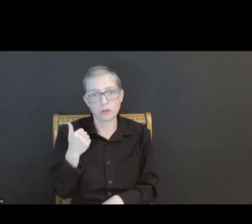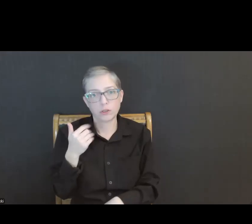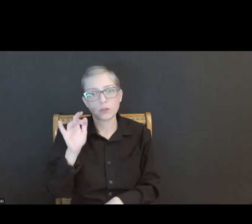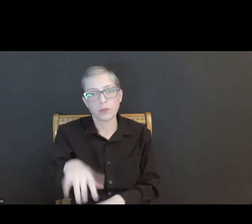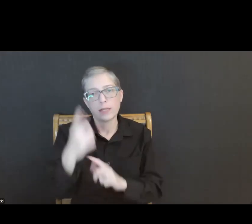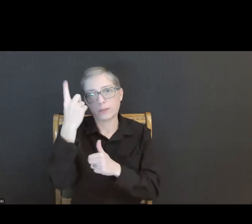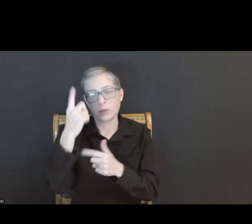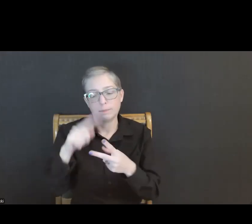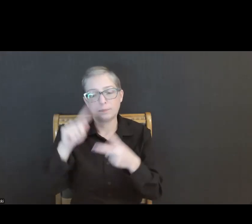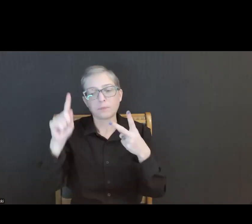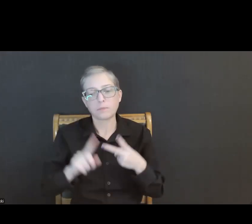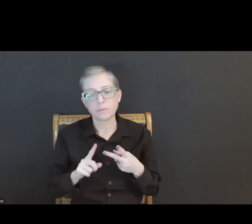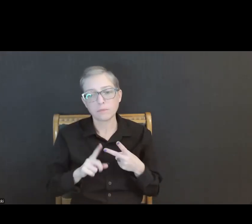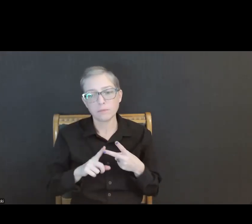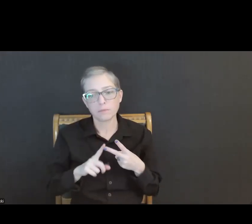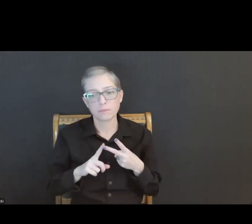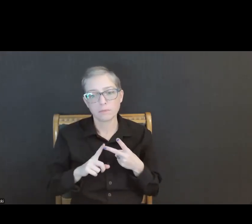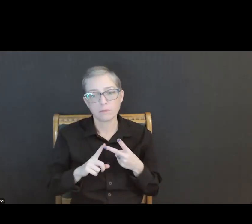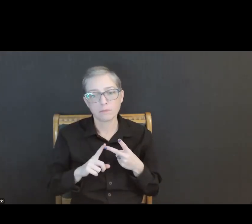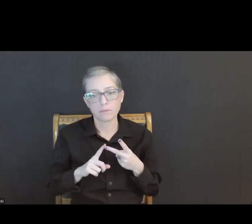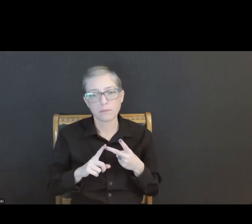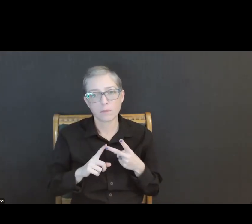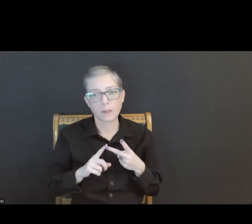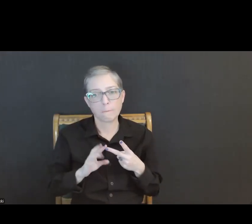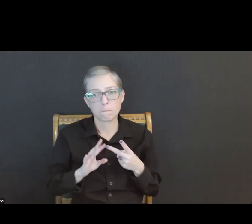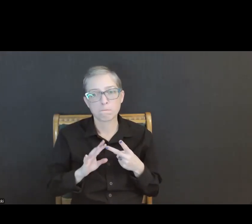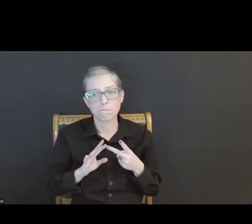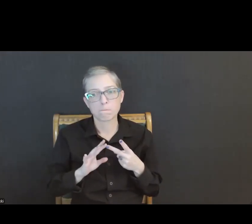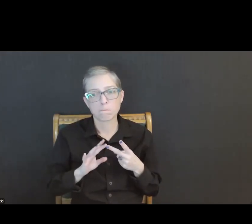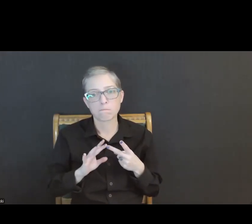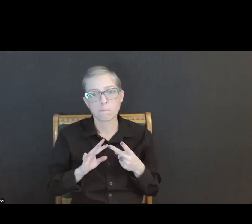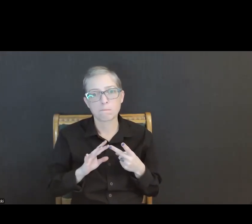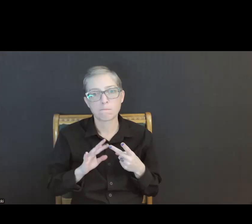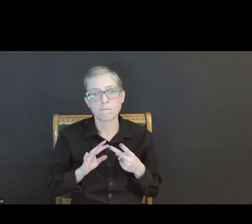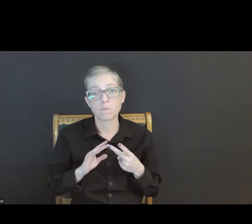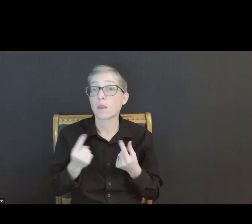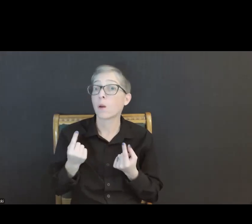thing I would say in terms of you know what you know this organization could be doing um you know